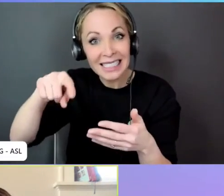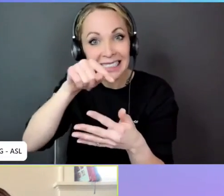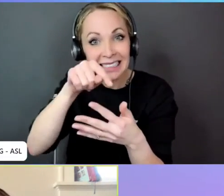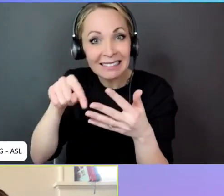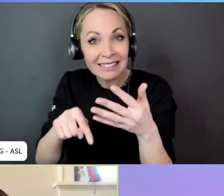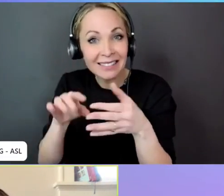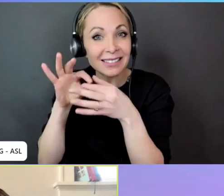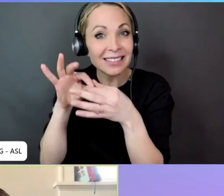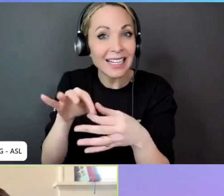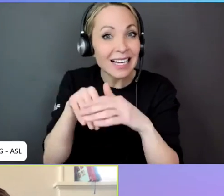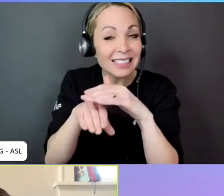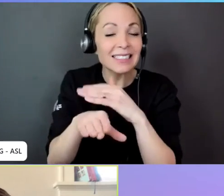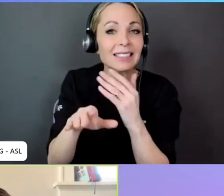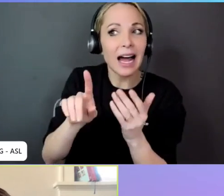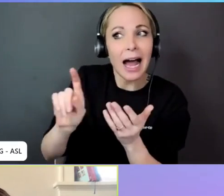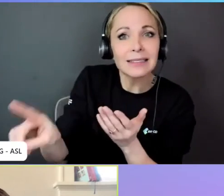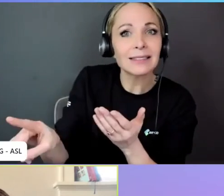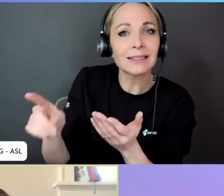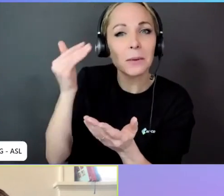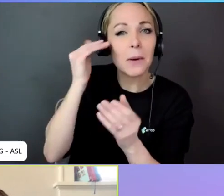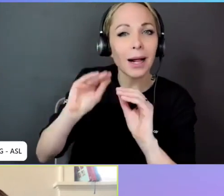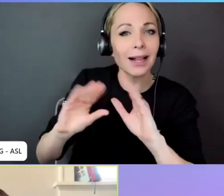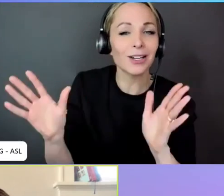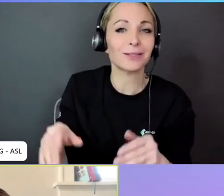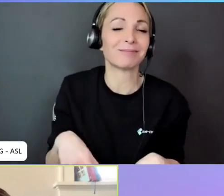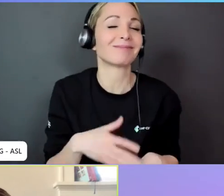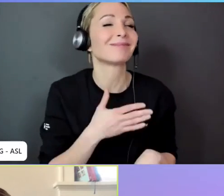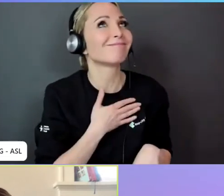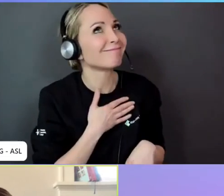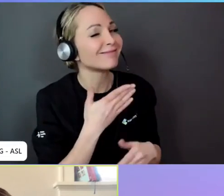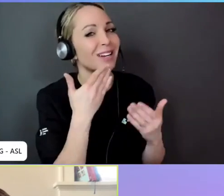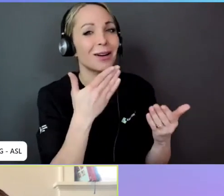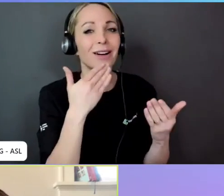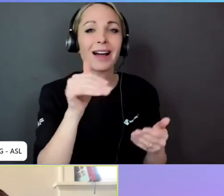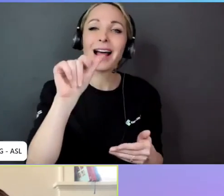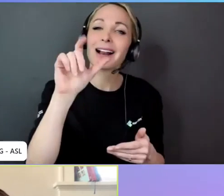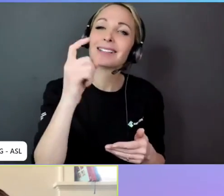going in what their access needs needs are. [Laura] I